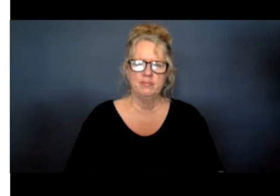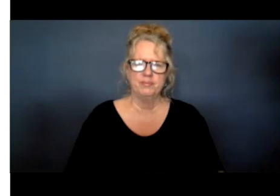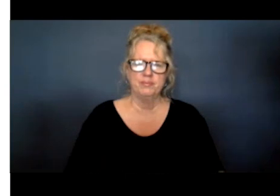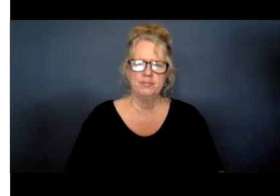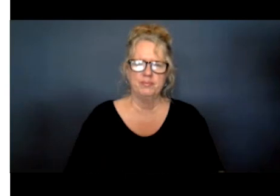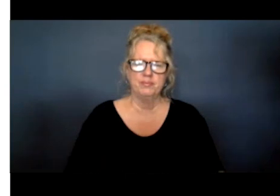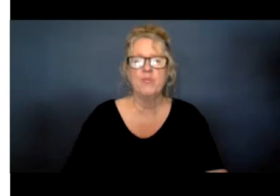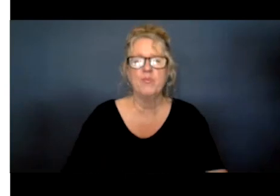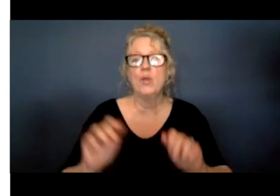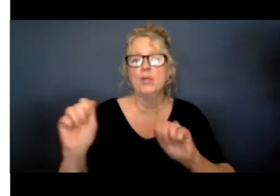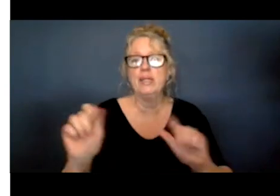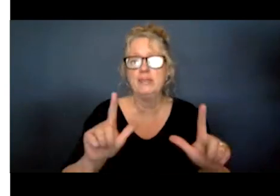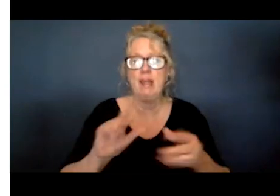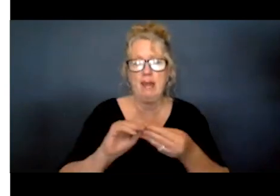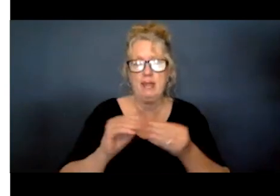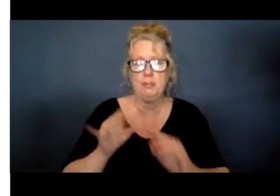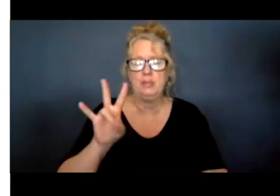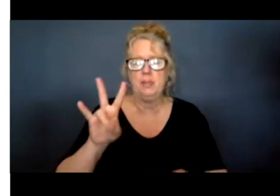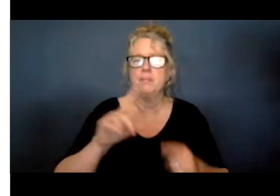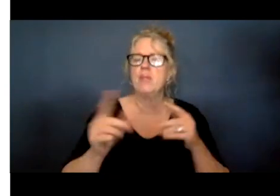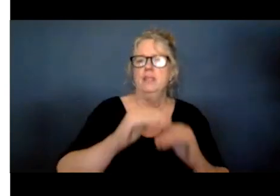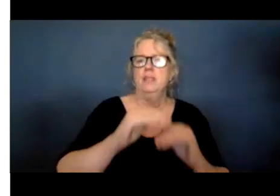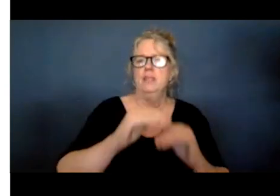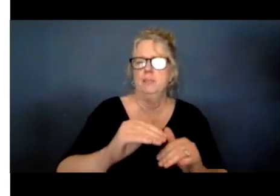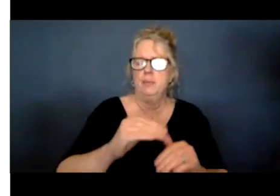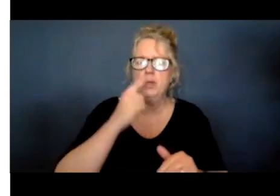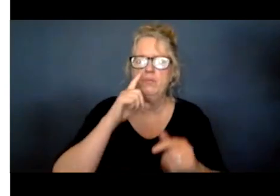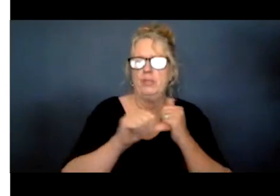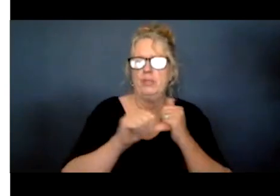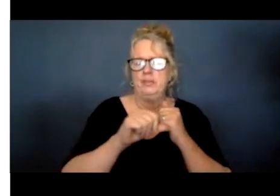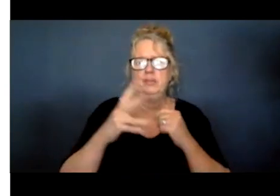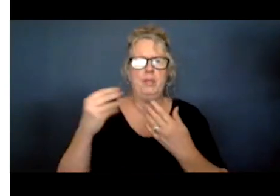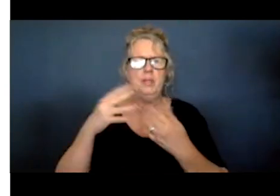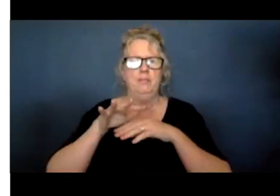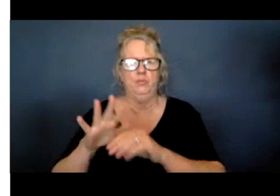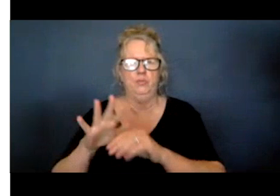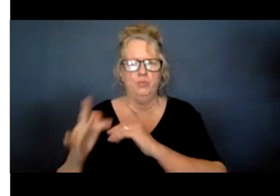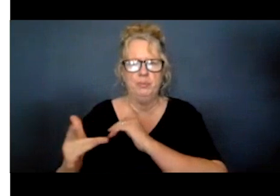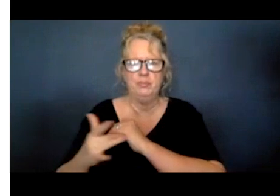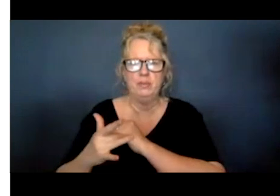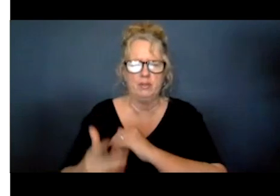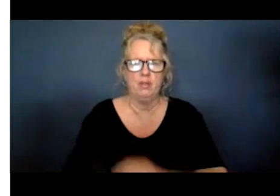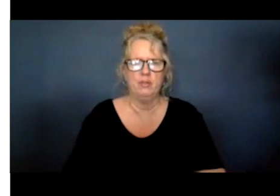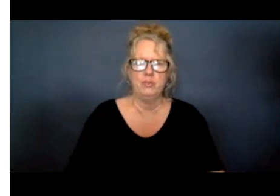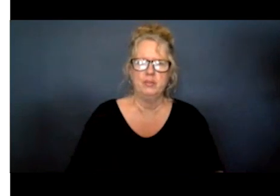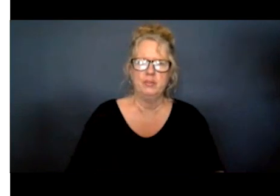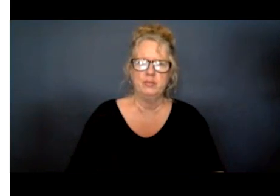Slide 7, Limitations of Assistive and Mainstream Technologies.